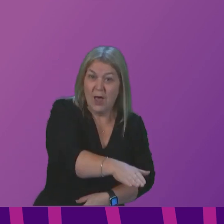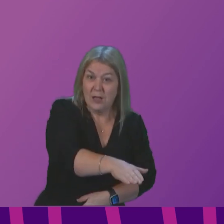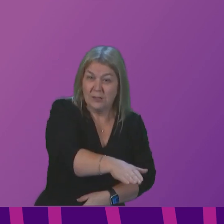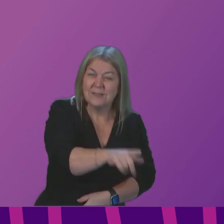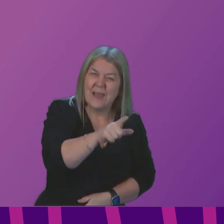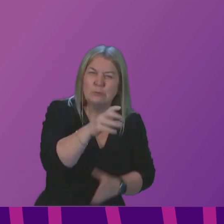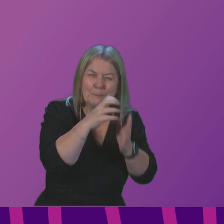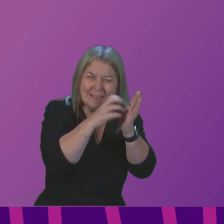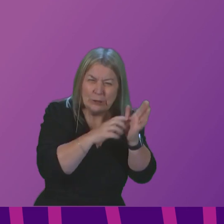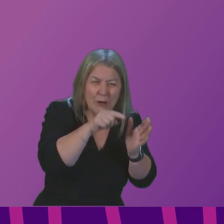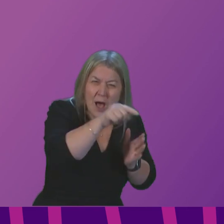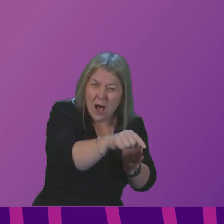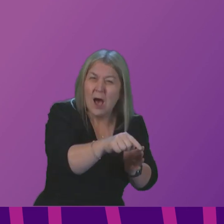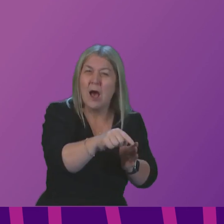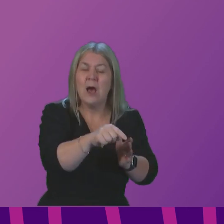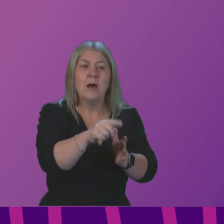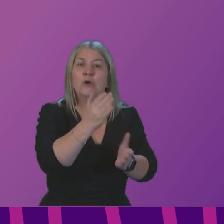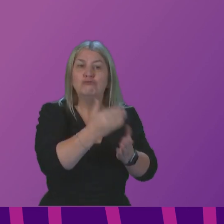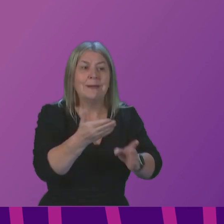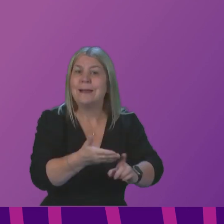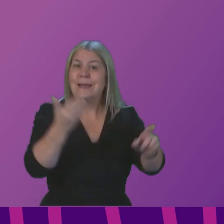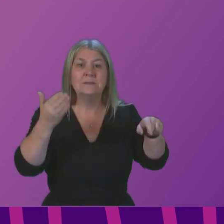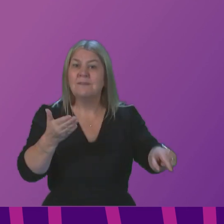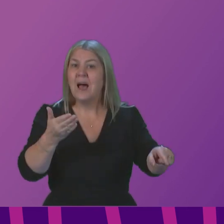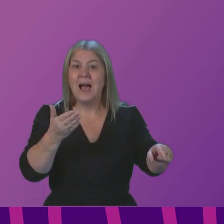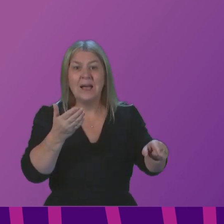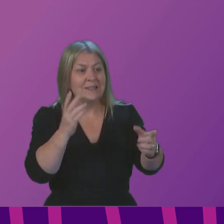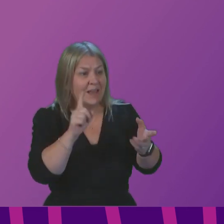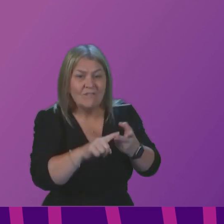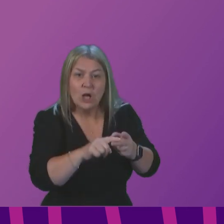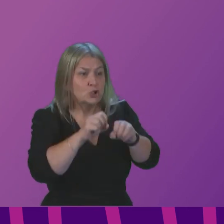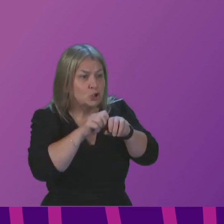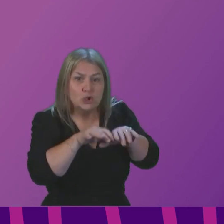and mould, Aspergillus, was identified by infection-control doctors, ignored by management